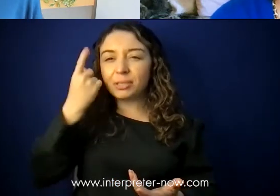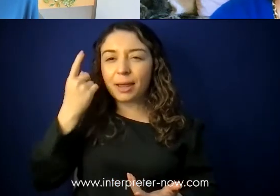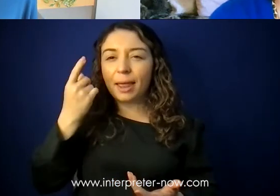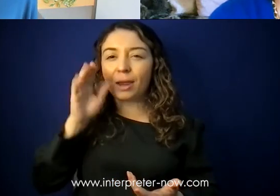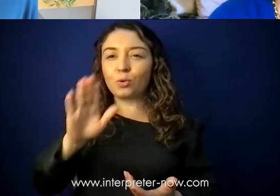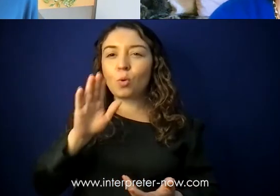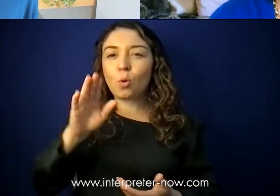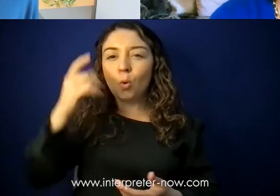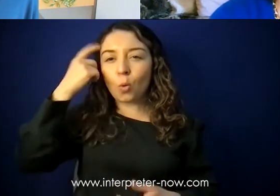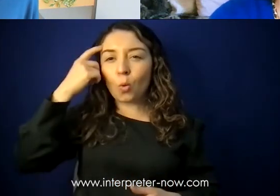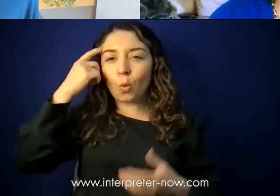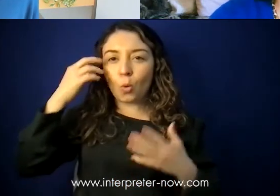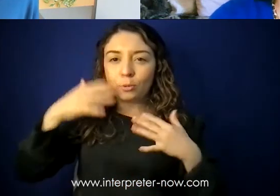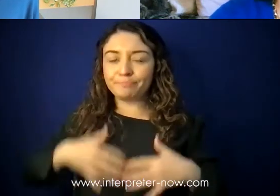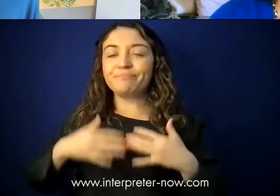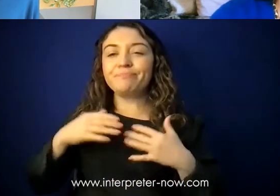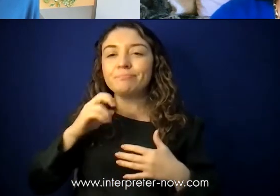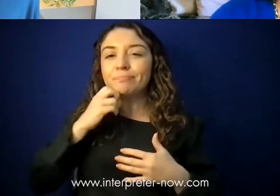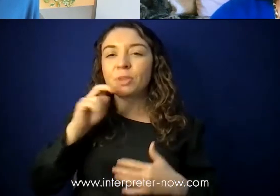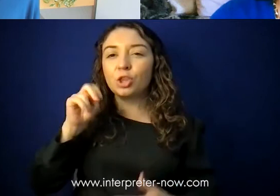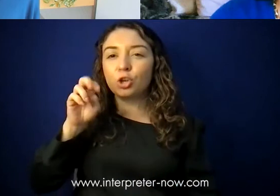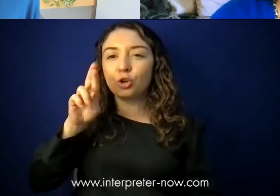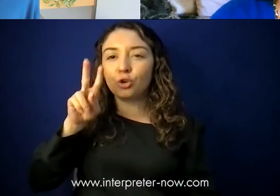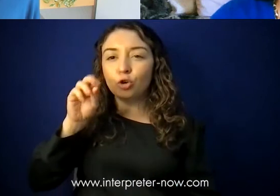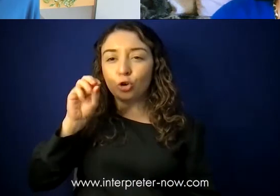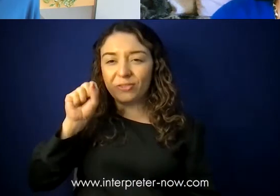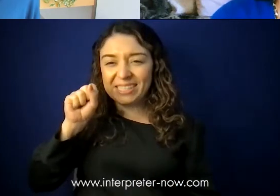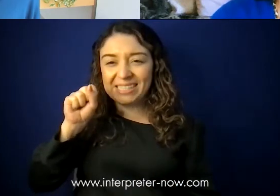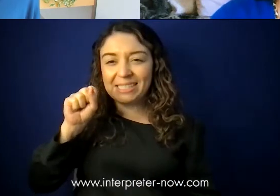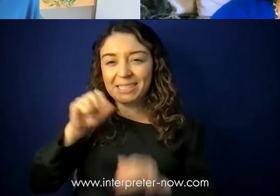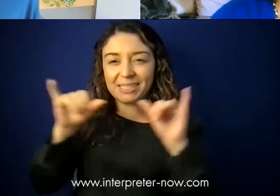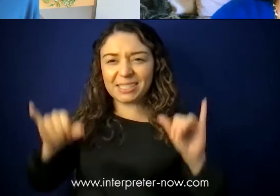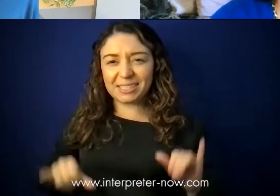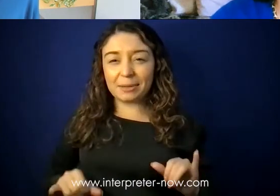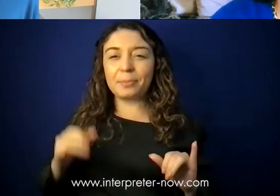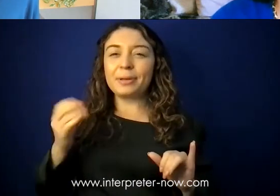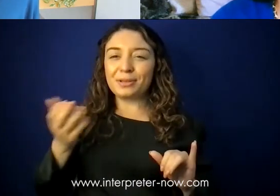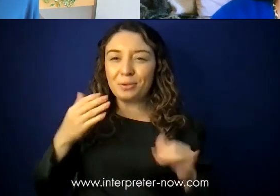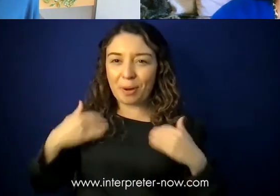But I really believe that for many of us, the greatest barrier to empathy – the greatest